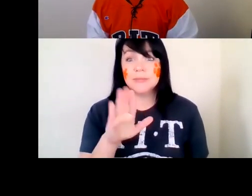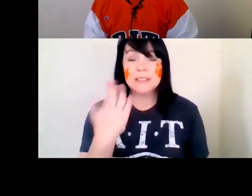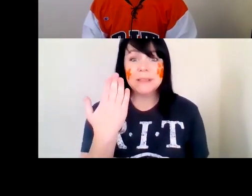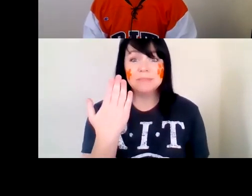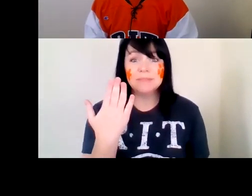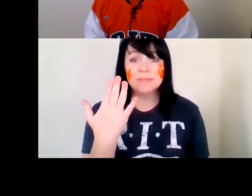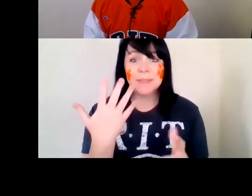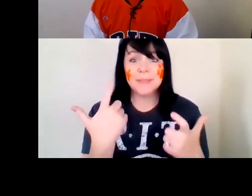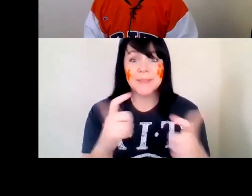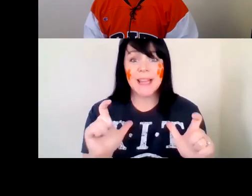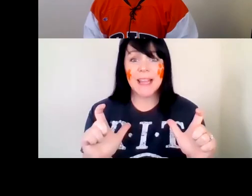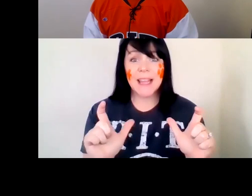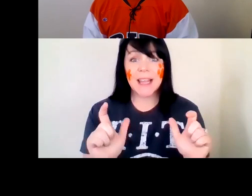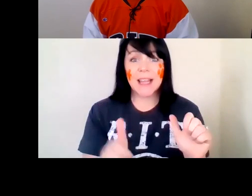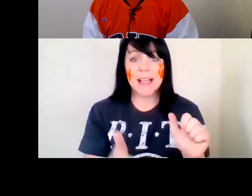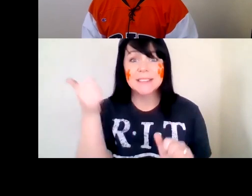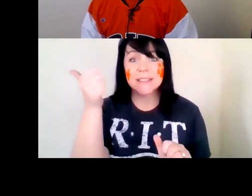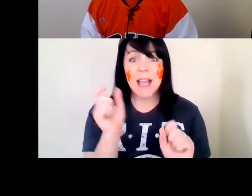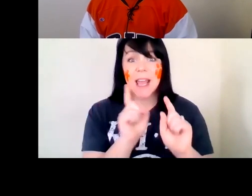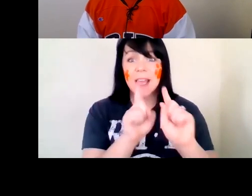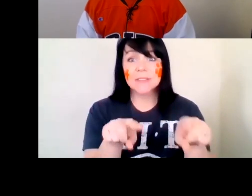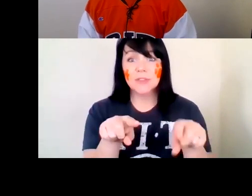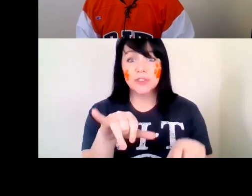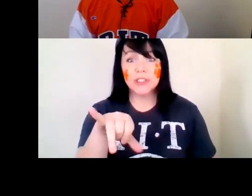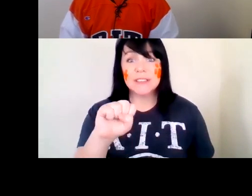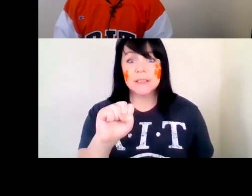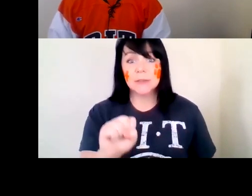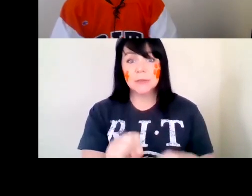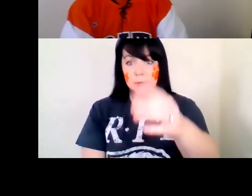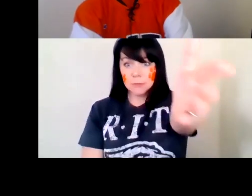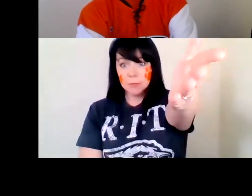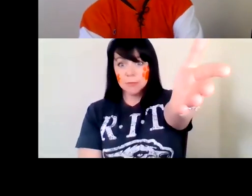Michelle: It seems like the biggest answer is...